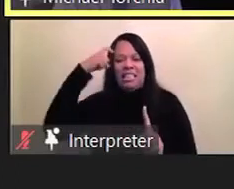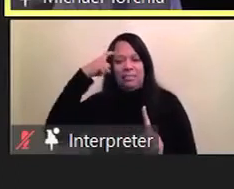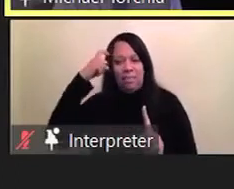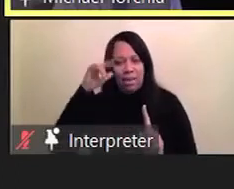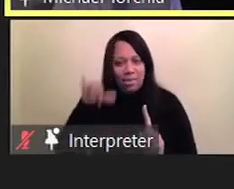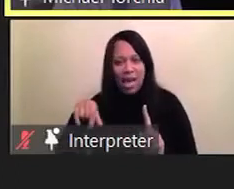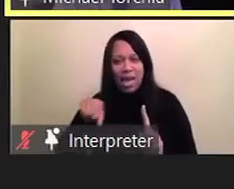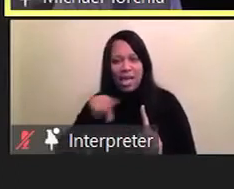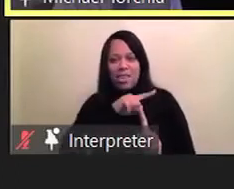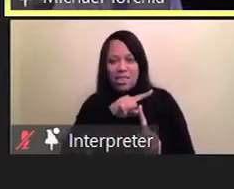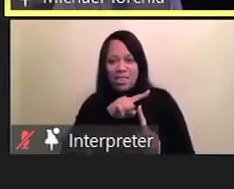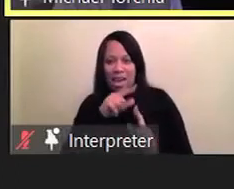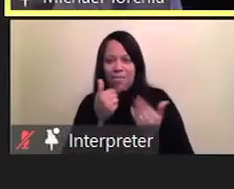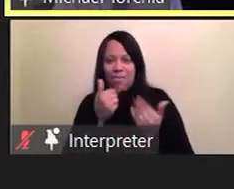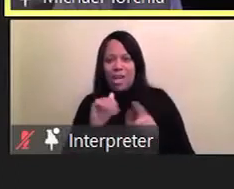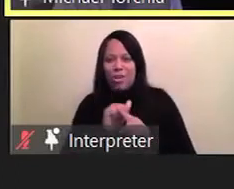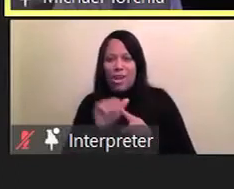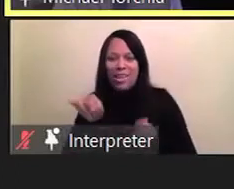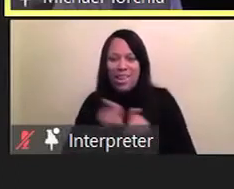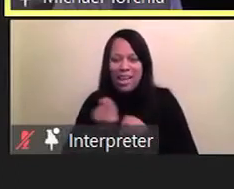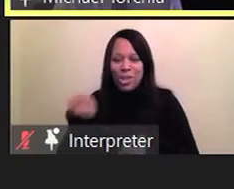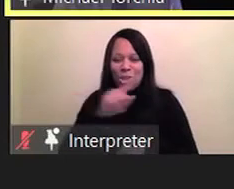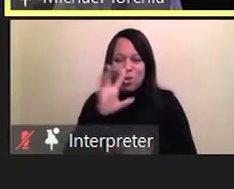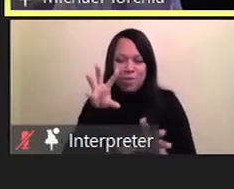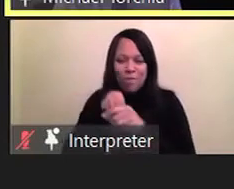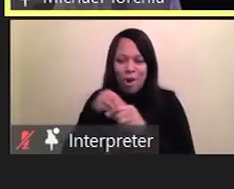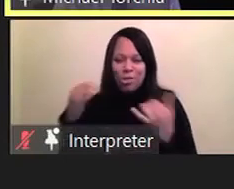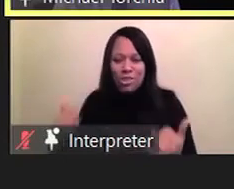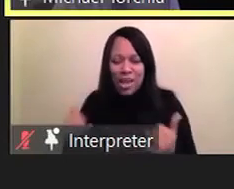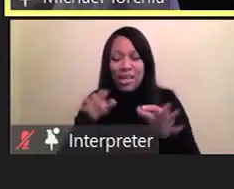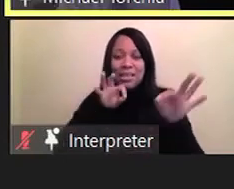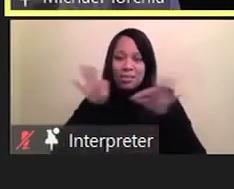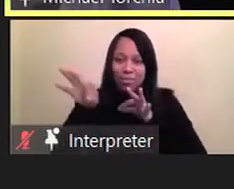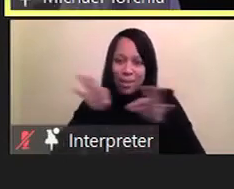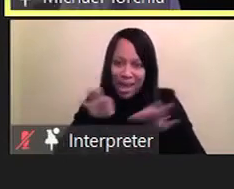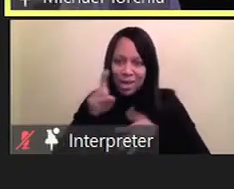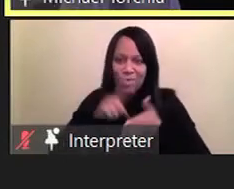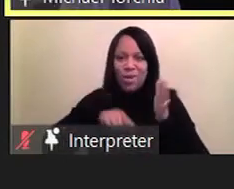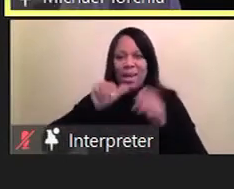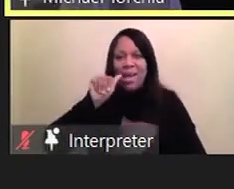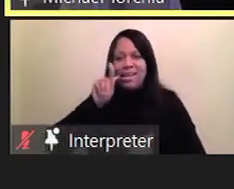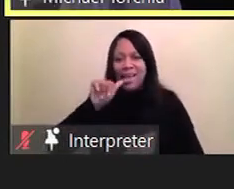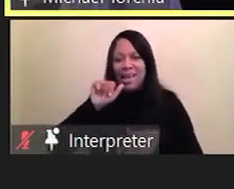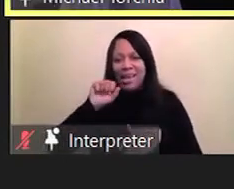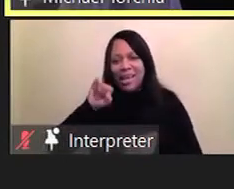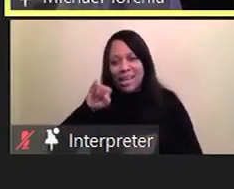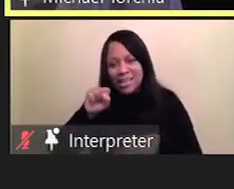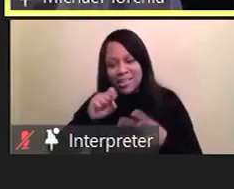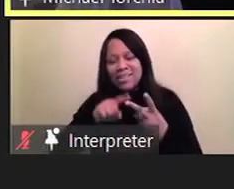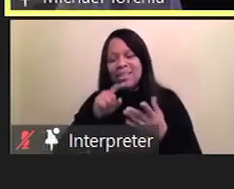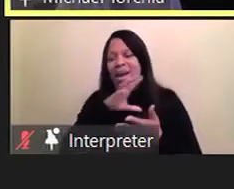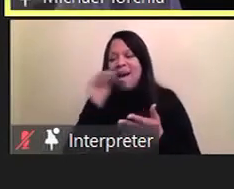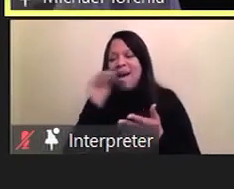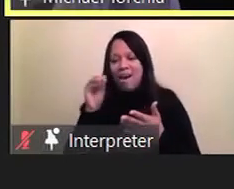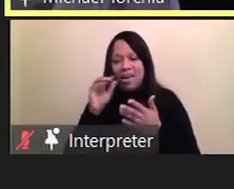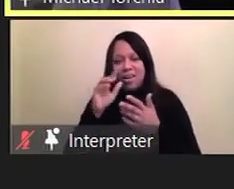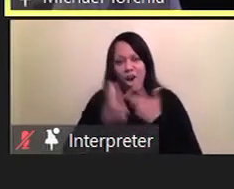hearing today, talking about the definition of the ADA and reasonable accommodations. They agreed to send certain managers